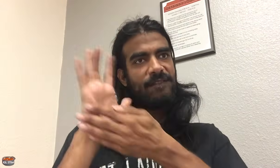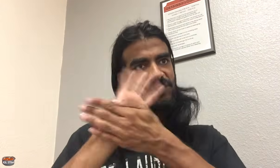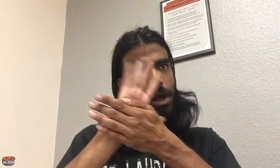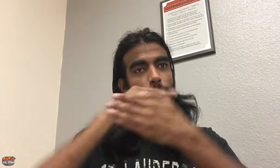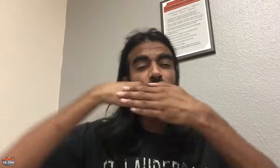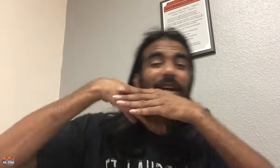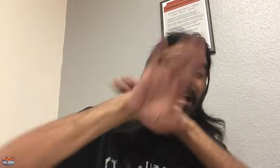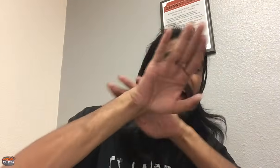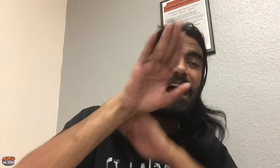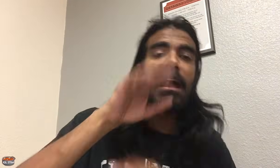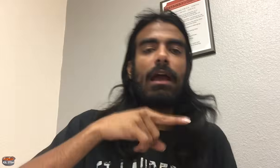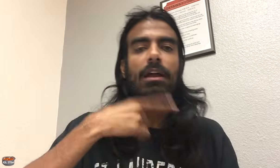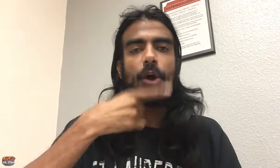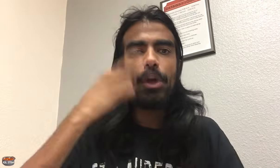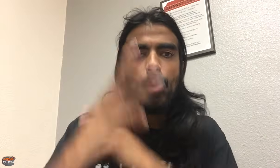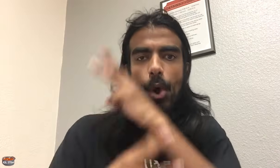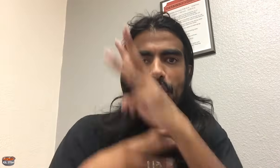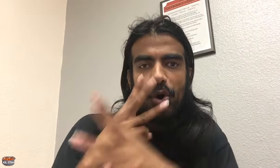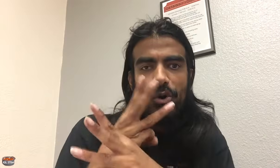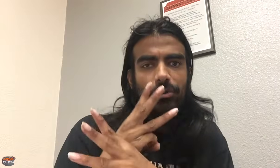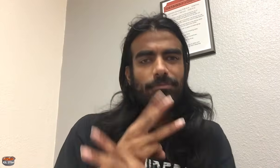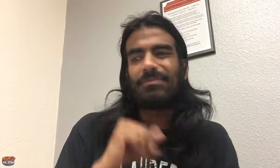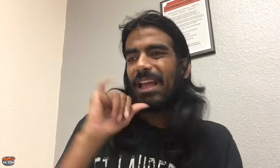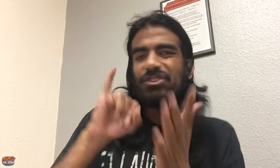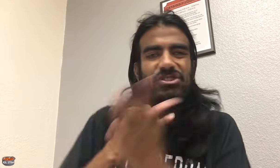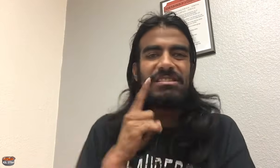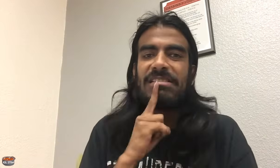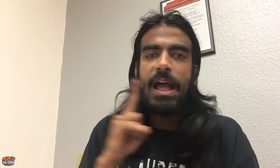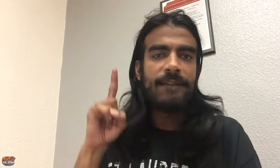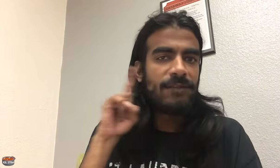We definitely want our films to be a part of the